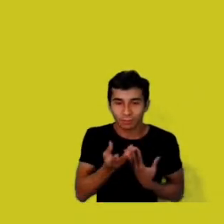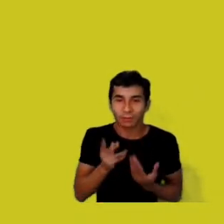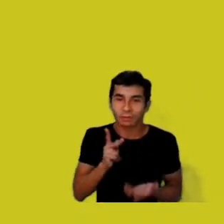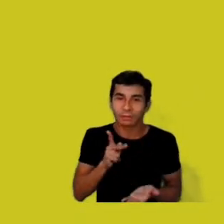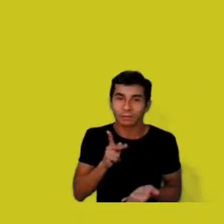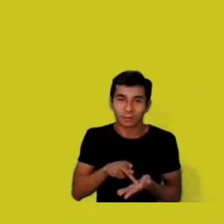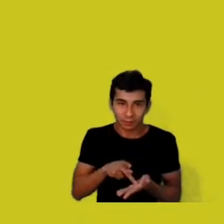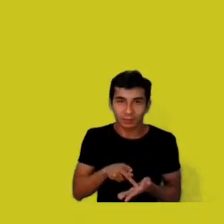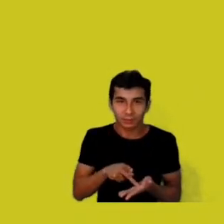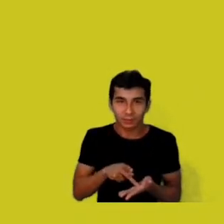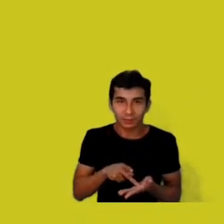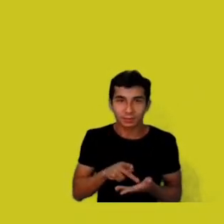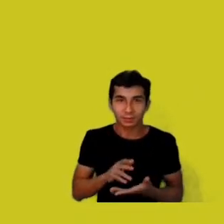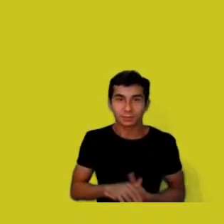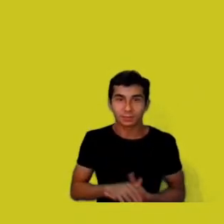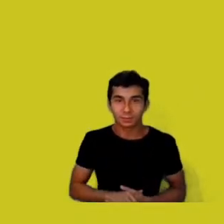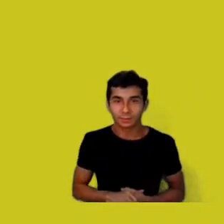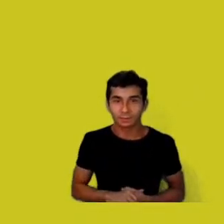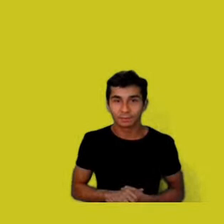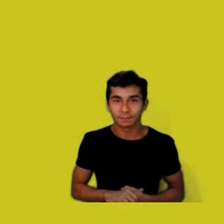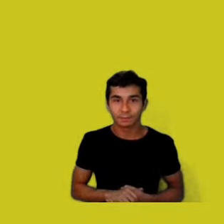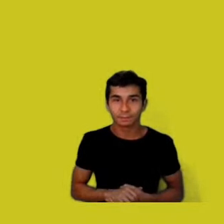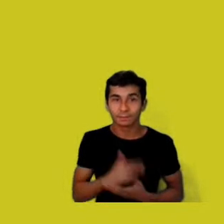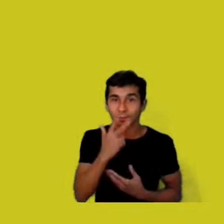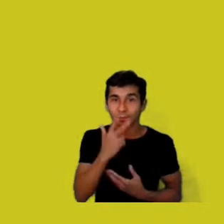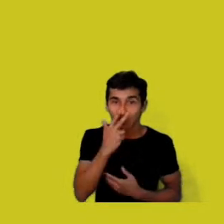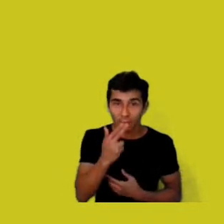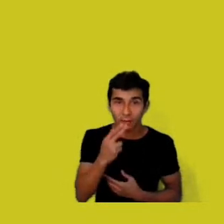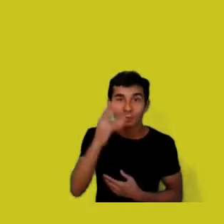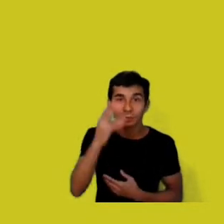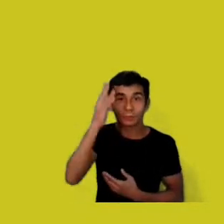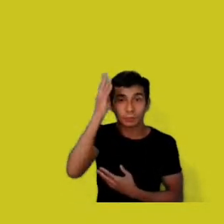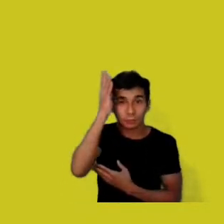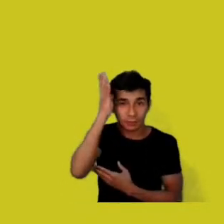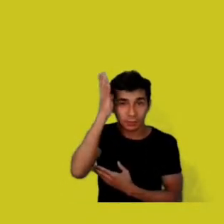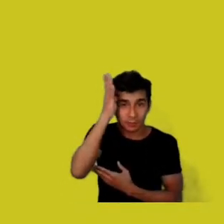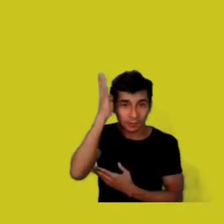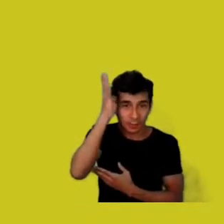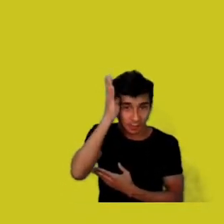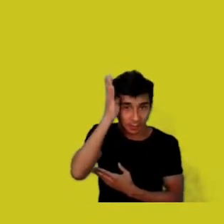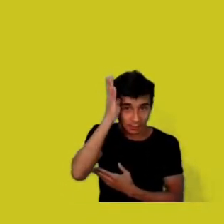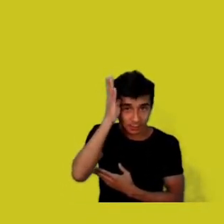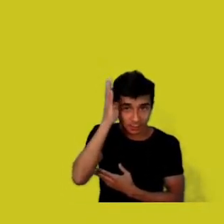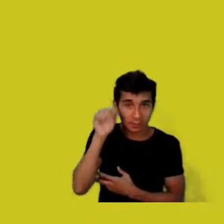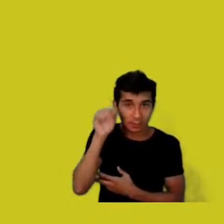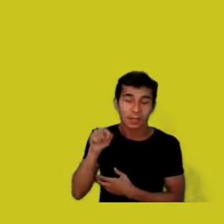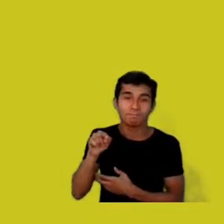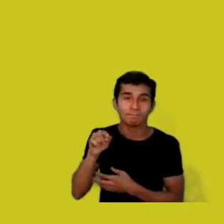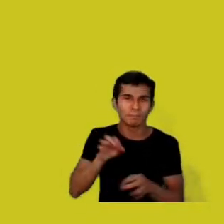And I think Sesc really got it right with this new schedule